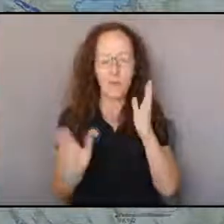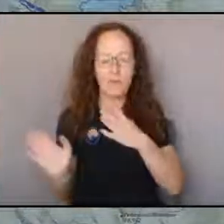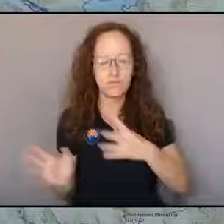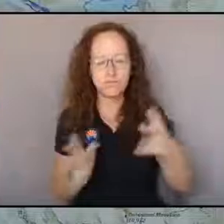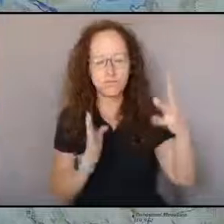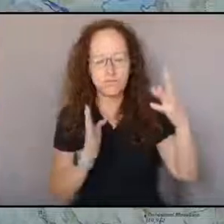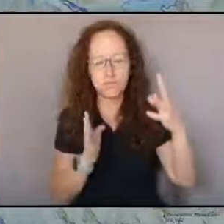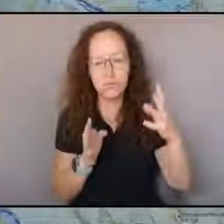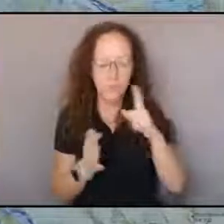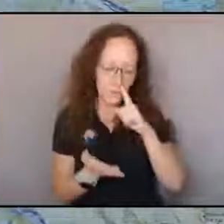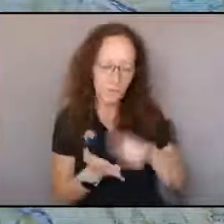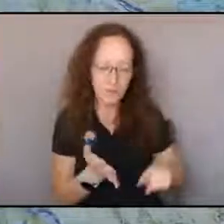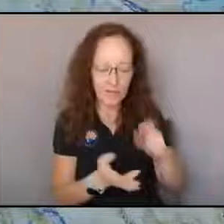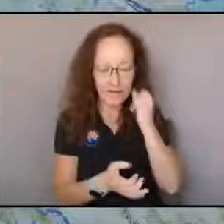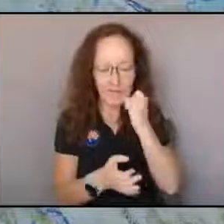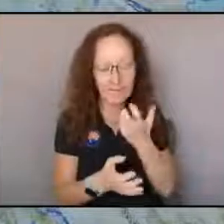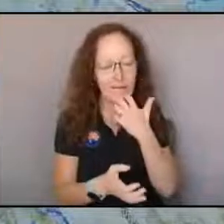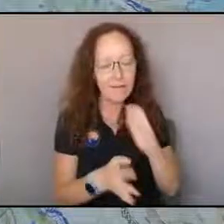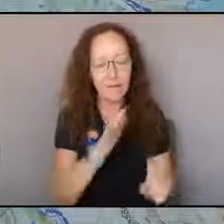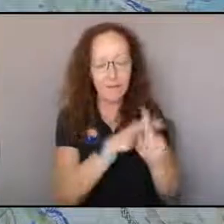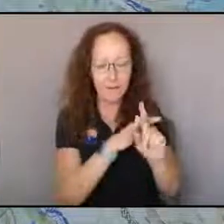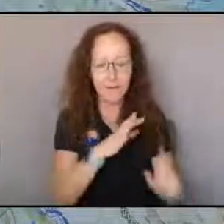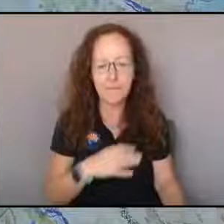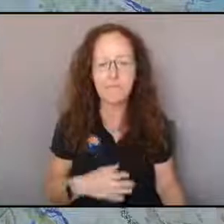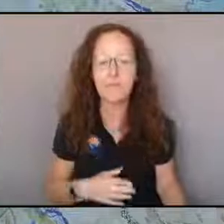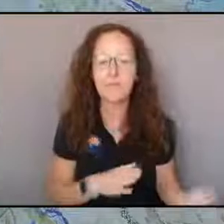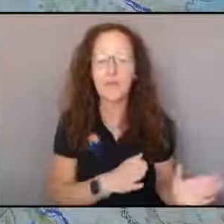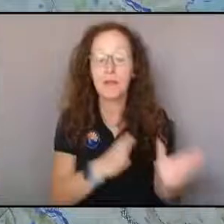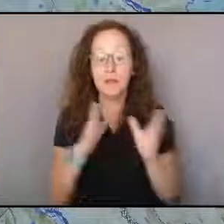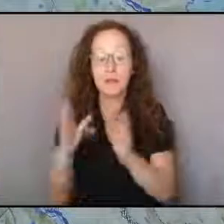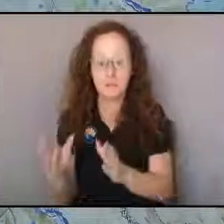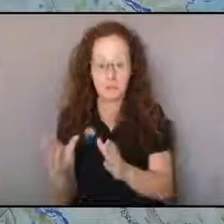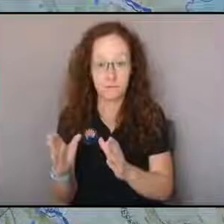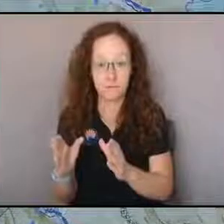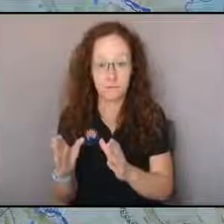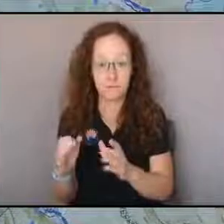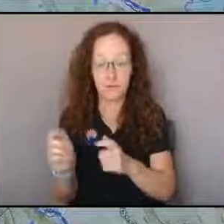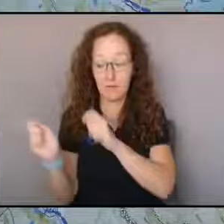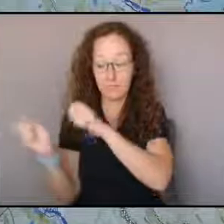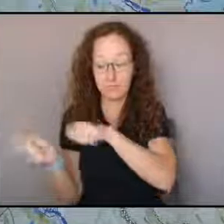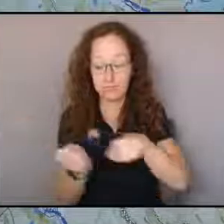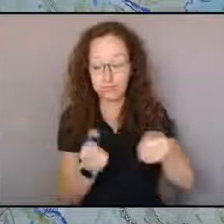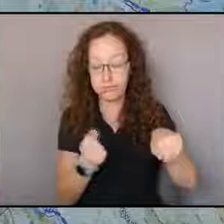ESPECIALLY WITH THE STRONGER WINDS TO SEE IF THERE IS ANY HEAT EXPOSED IN THERE.